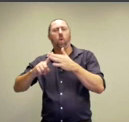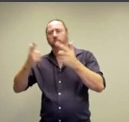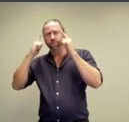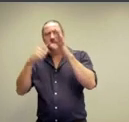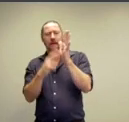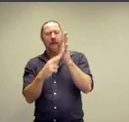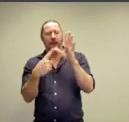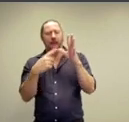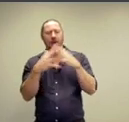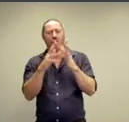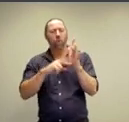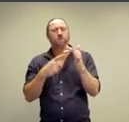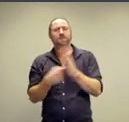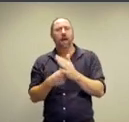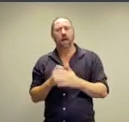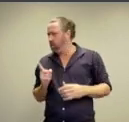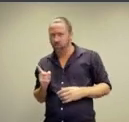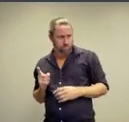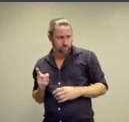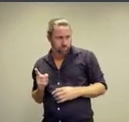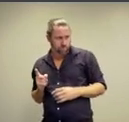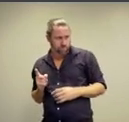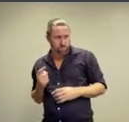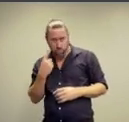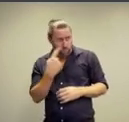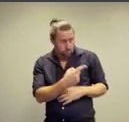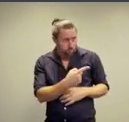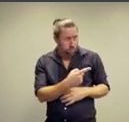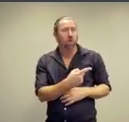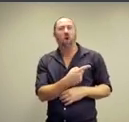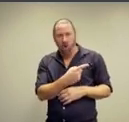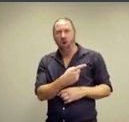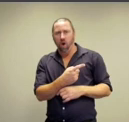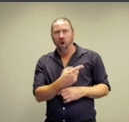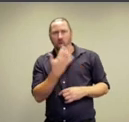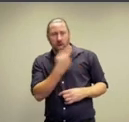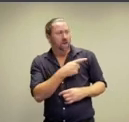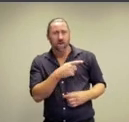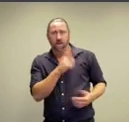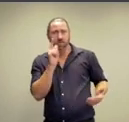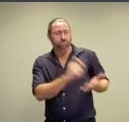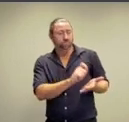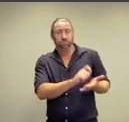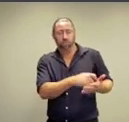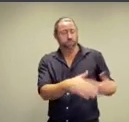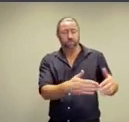Anna Wintour who organized and to sponsor Rick Owens' next collection